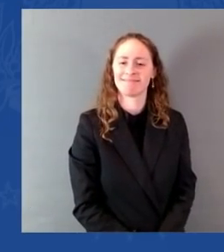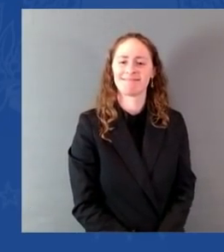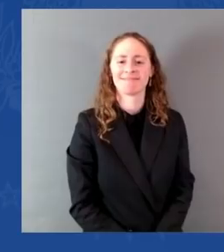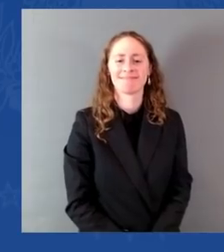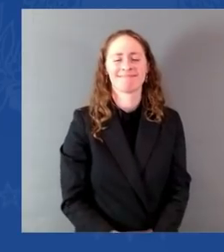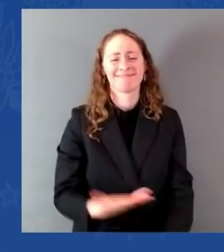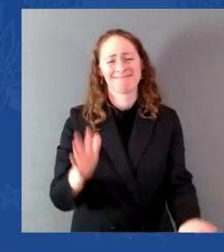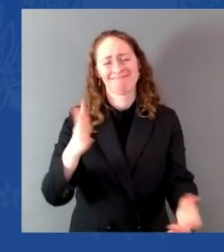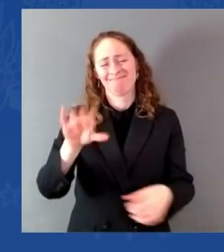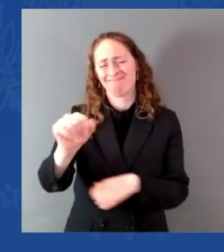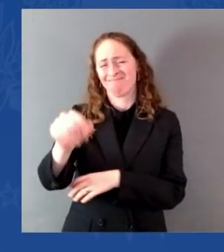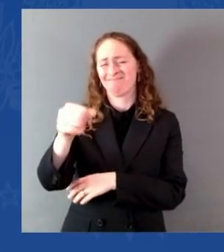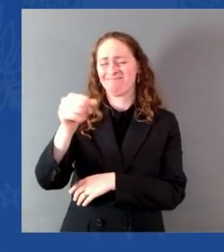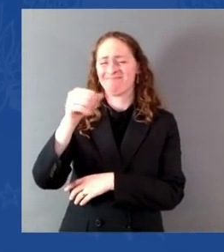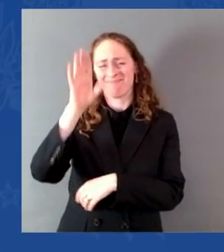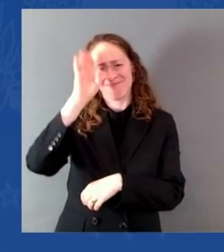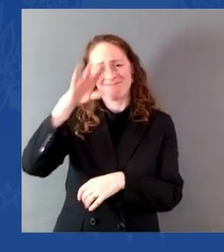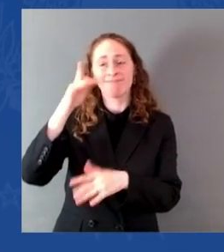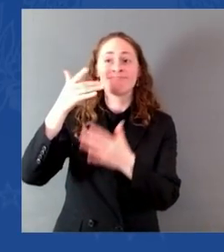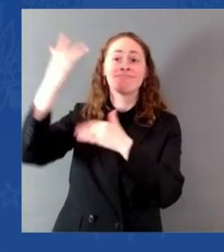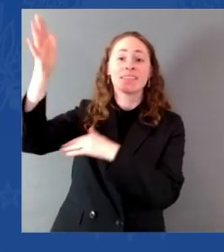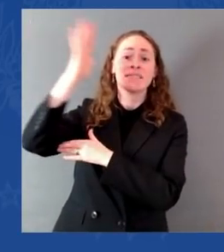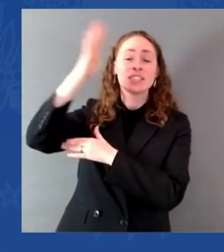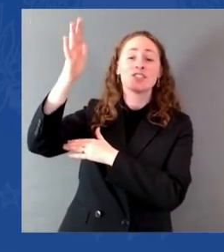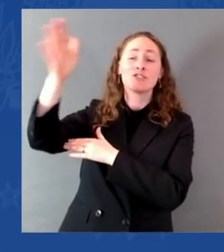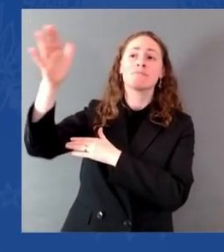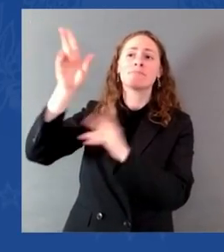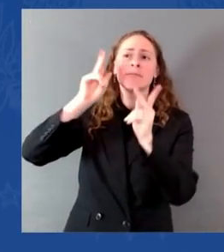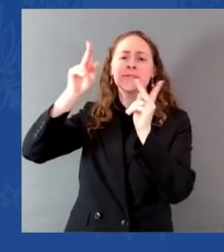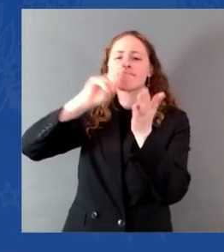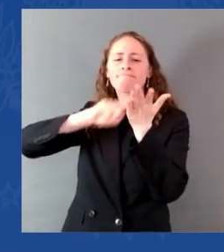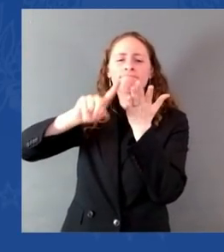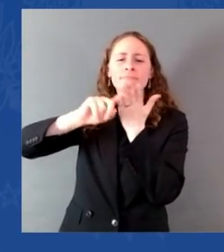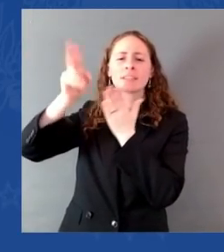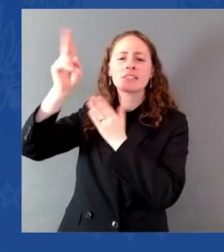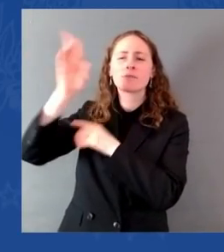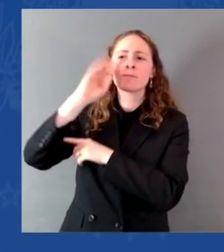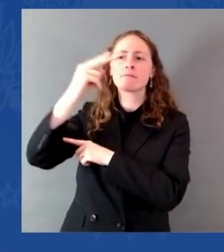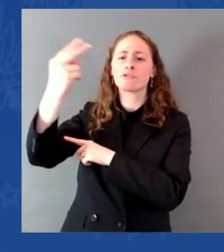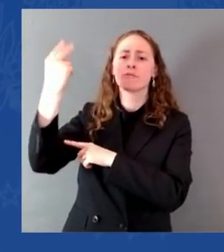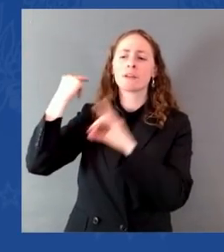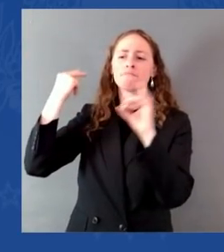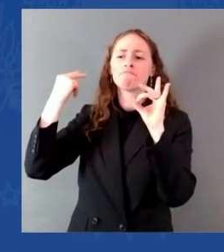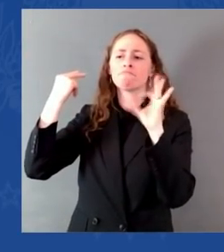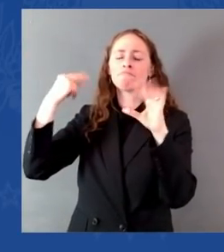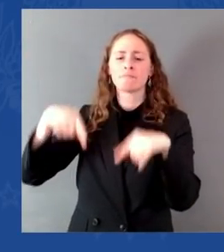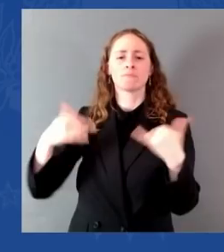they're going to say this was the moment that America won the competition for the 21st century.